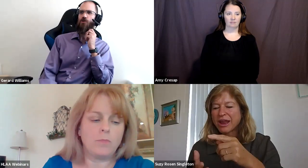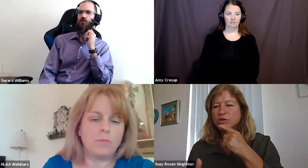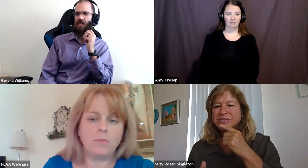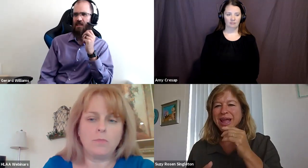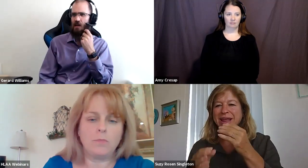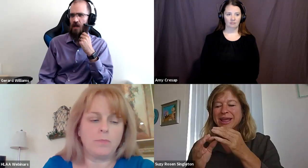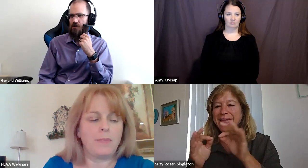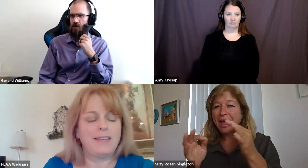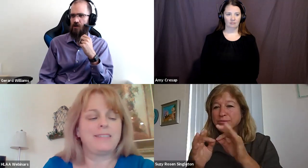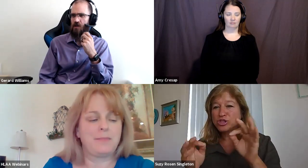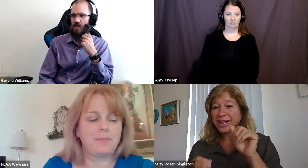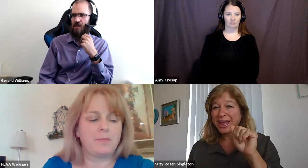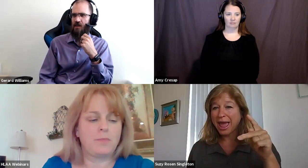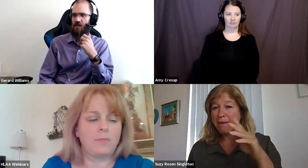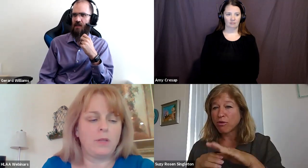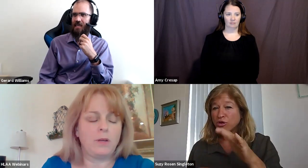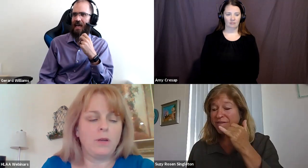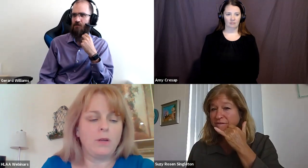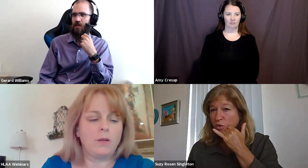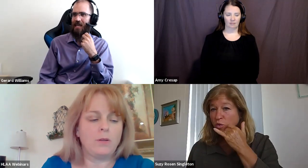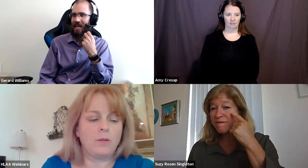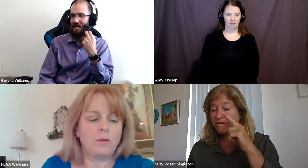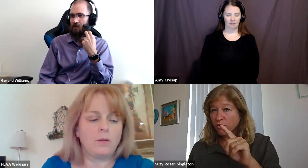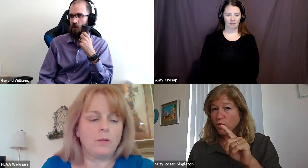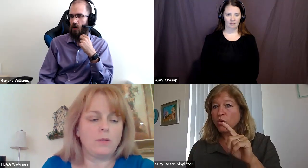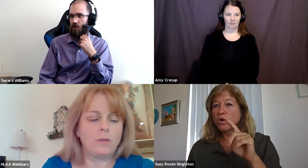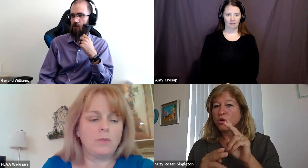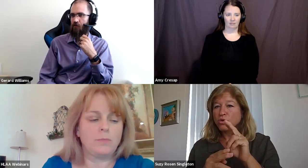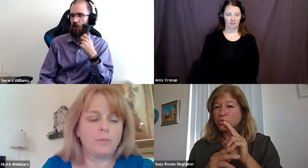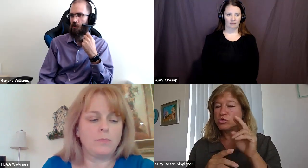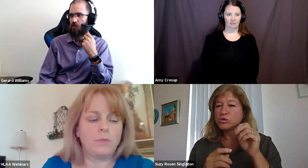Could you repeat that question? You said the captioning app on your phone